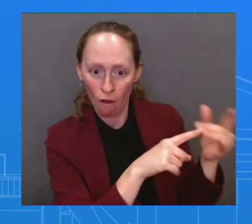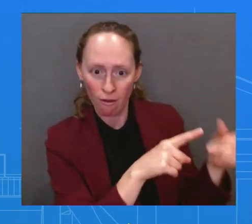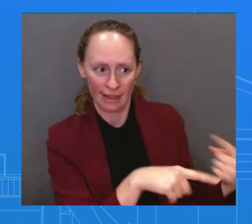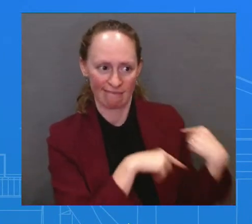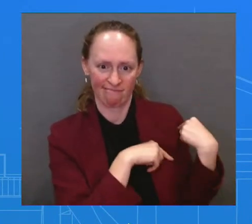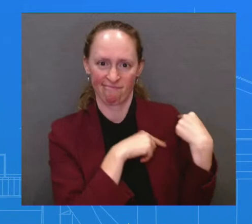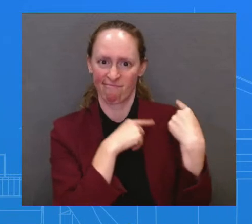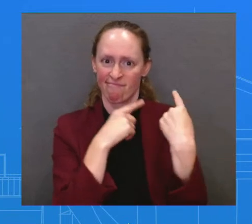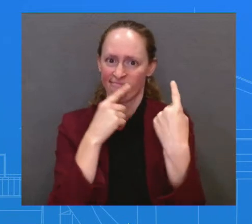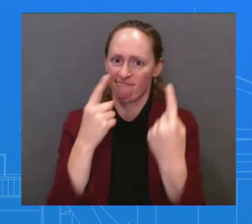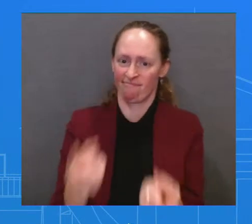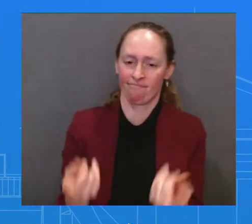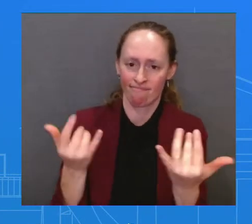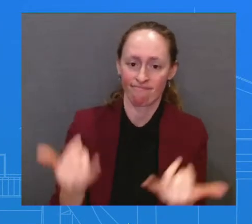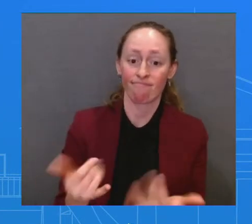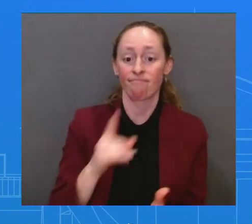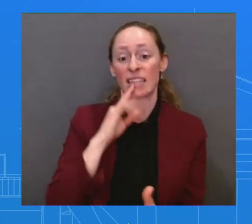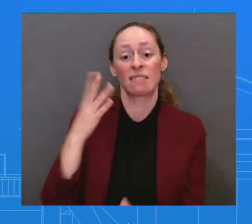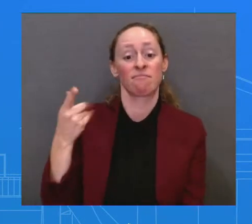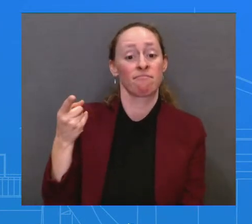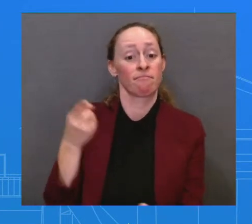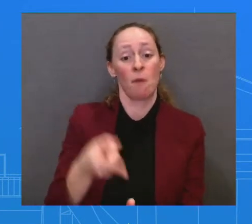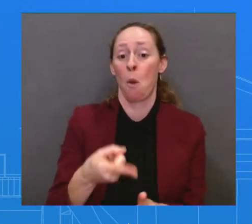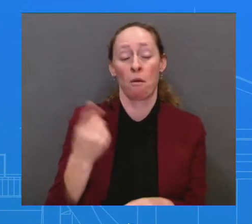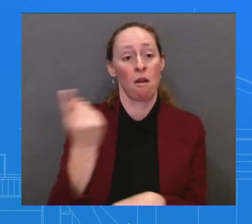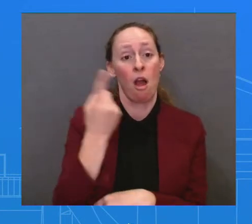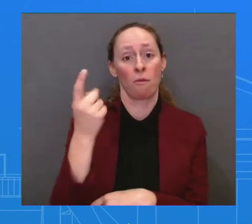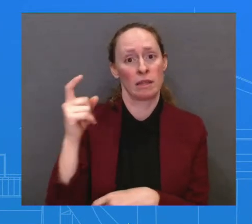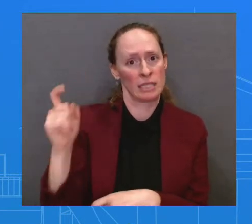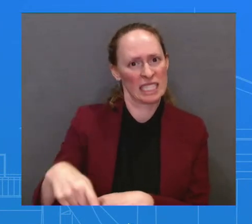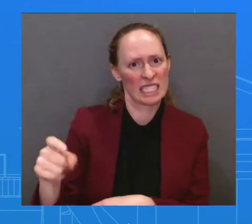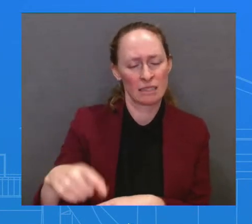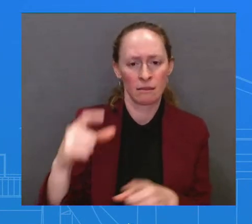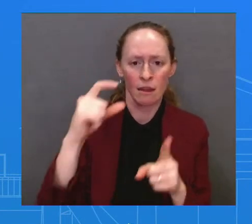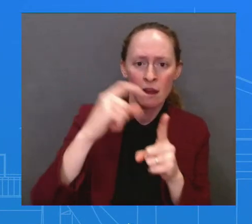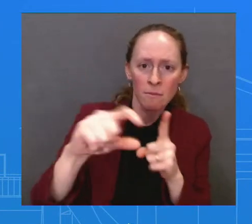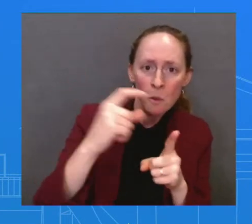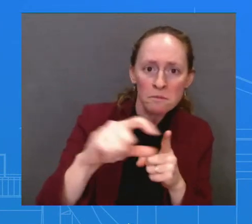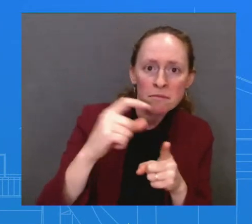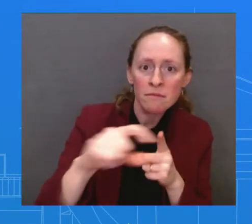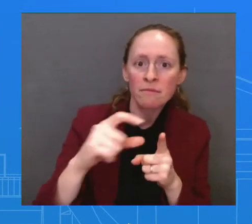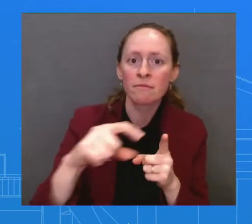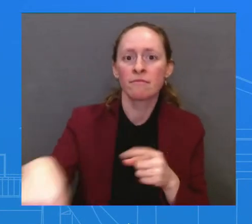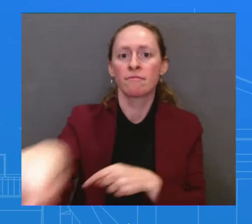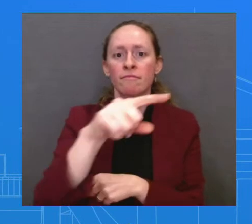in ammunition, in air defense systems, and in other critical military elements --